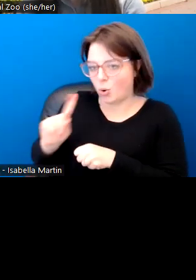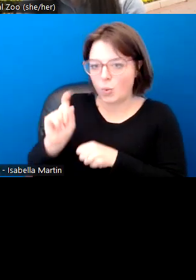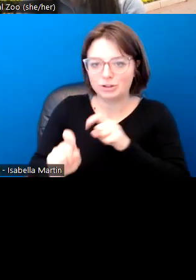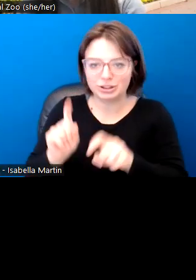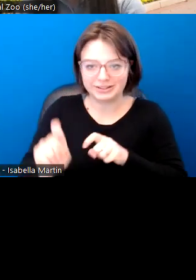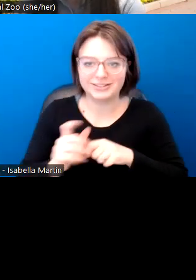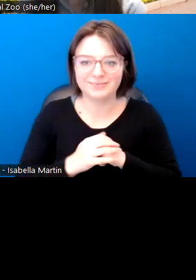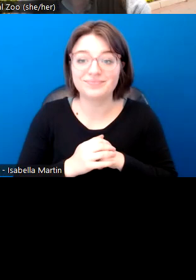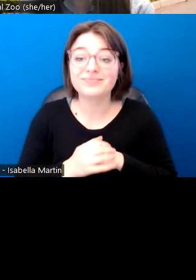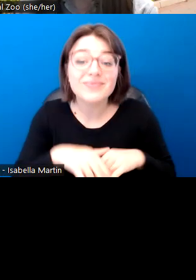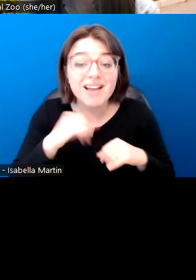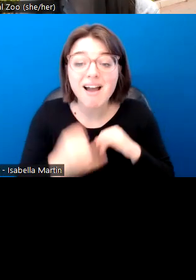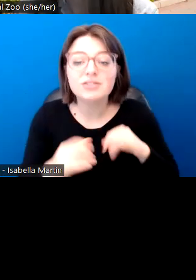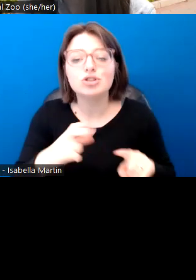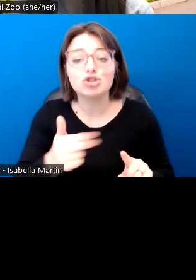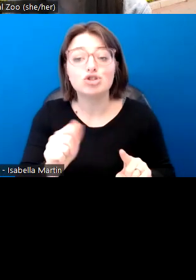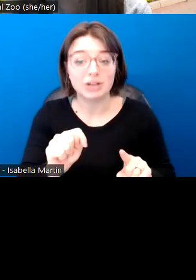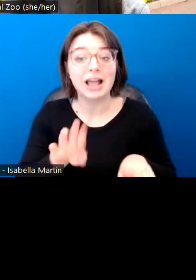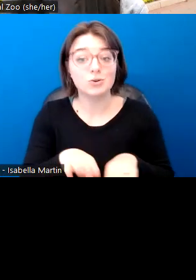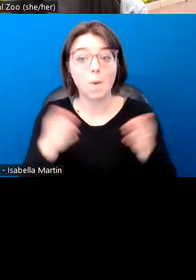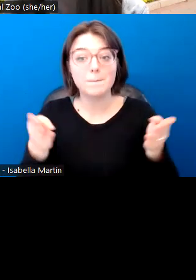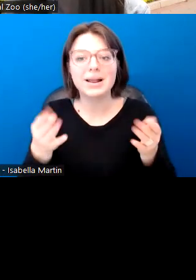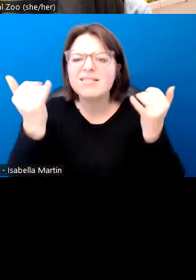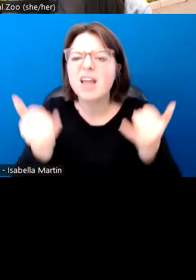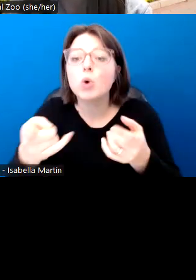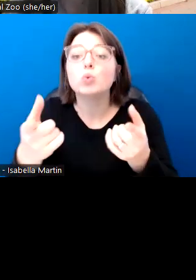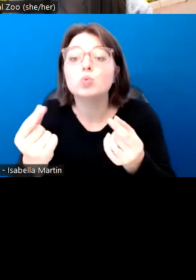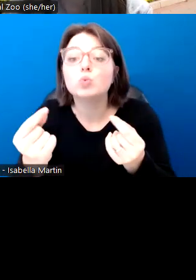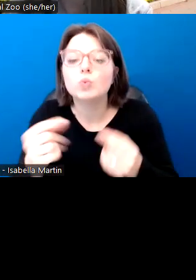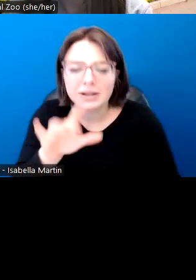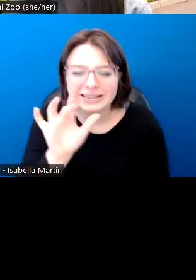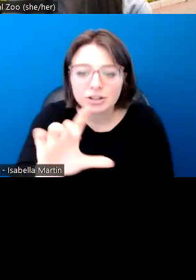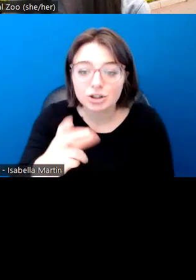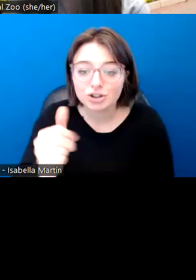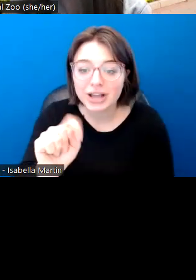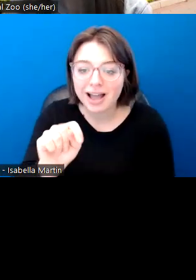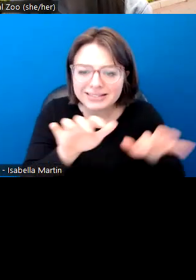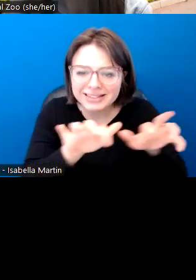us and I want you to now find that chat tell us your name and where you are joining from and